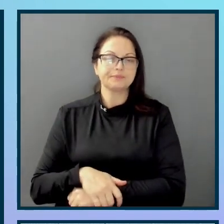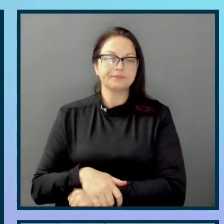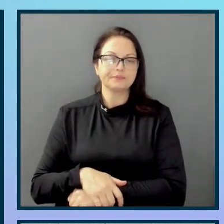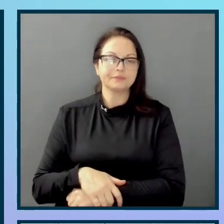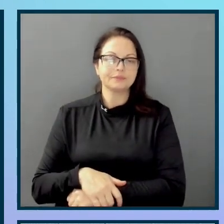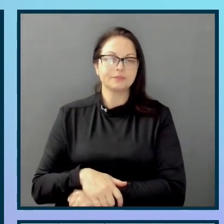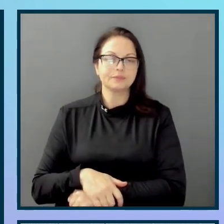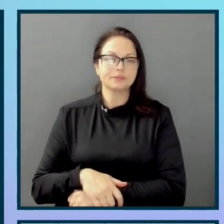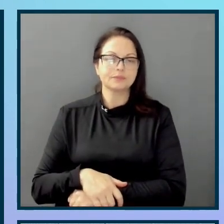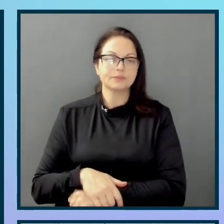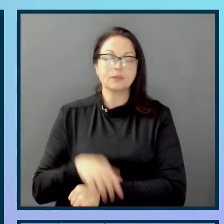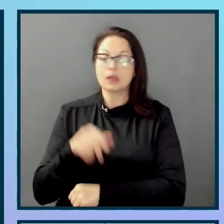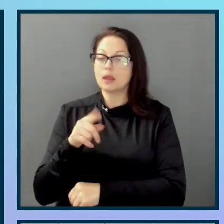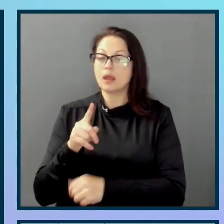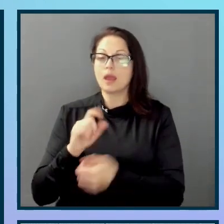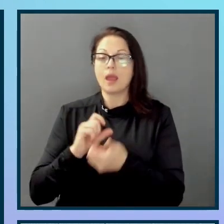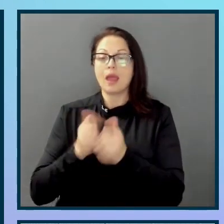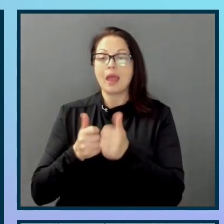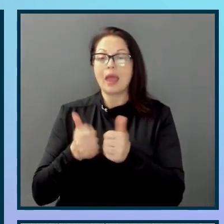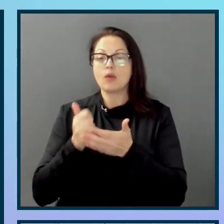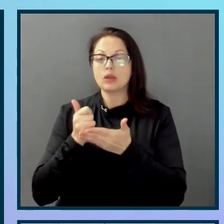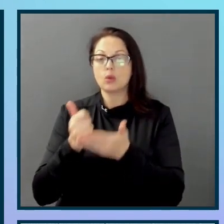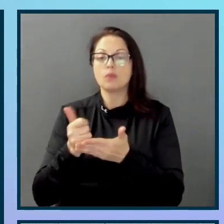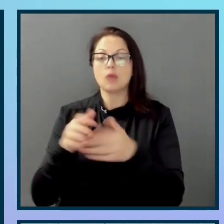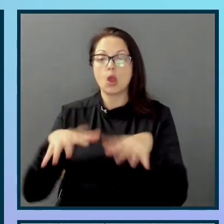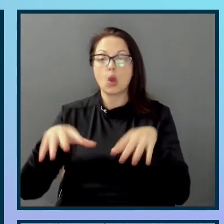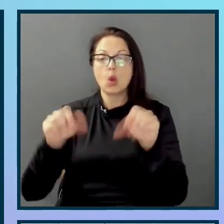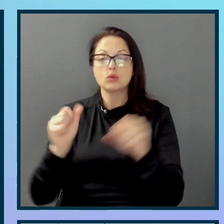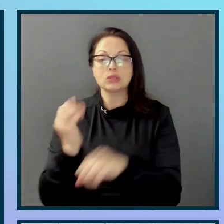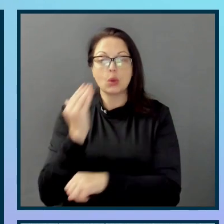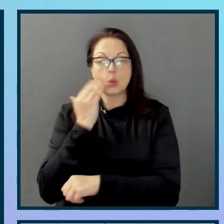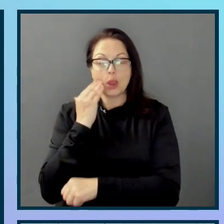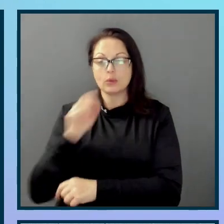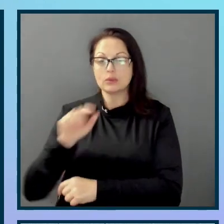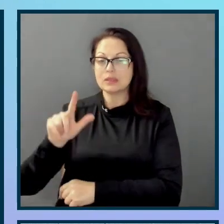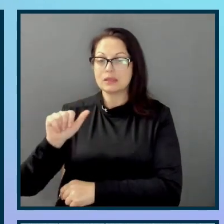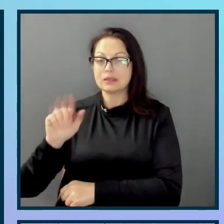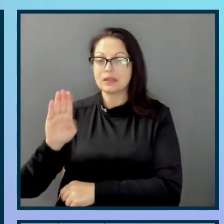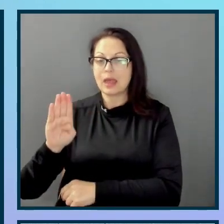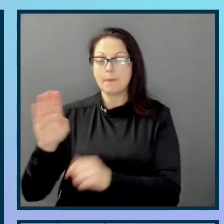You can host awareness labs, where people with disabilities, demonstrate navigating your company website